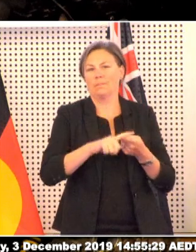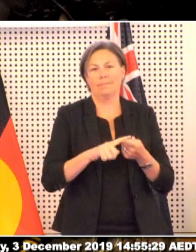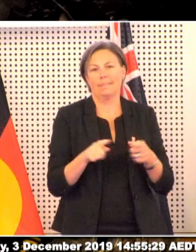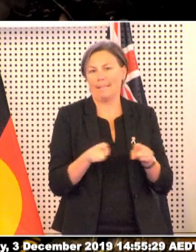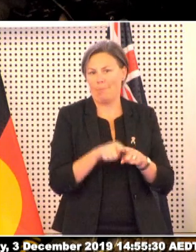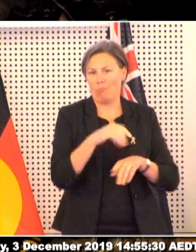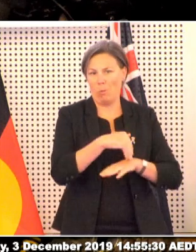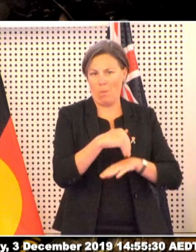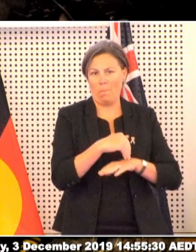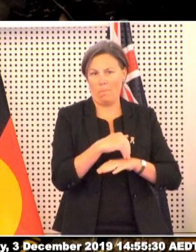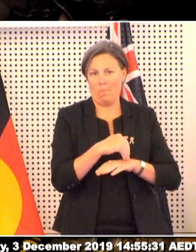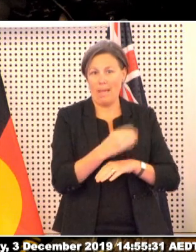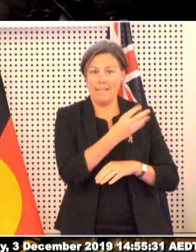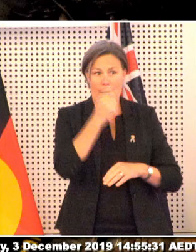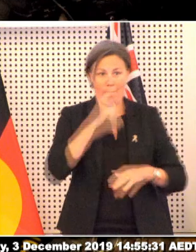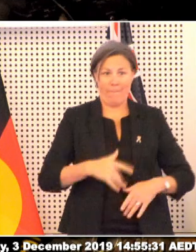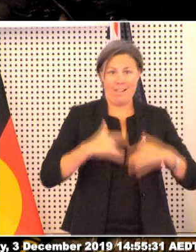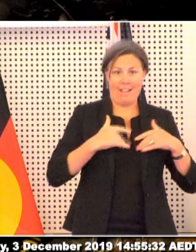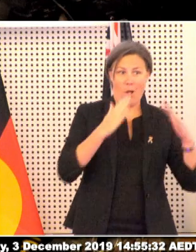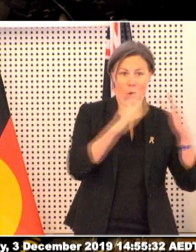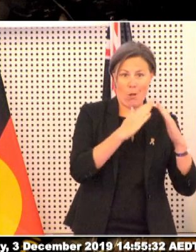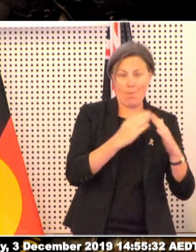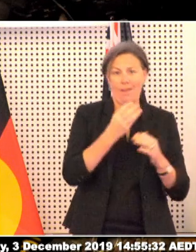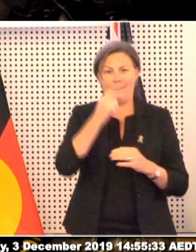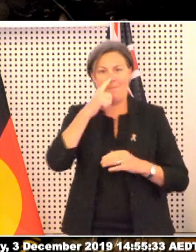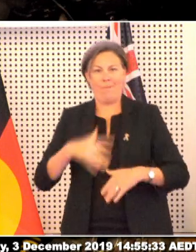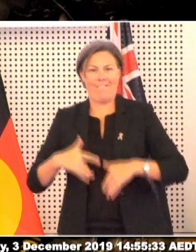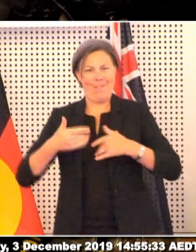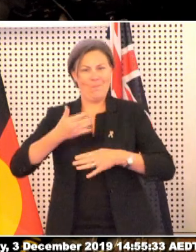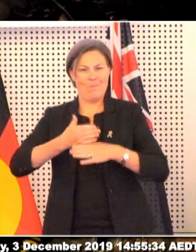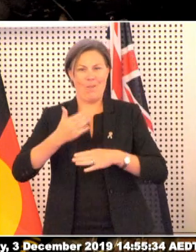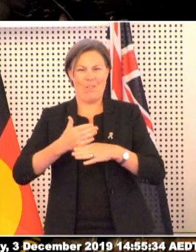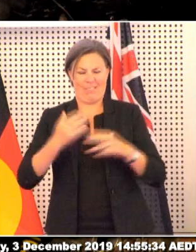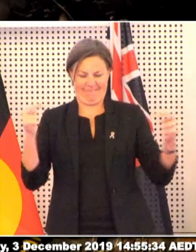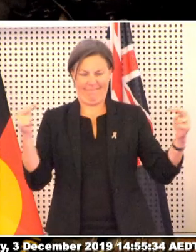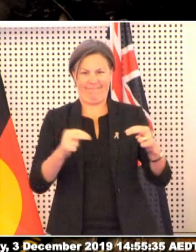concern was the lack of individualised care, the standardisation of care and